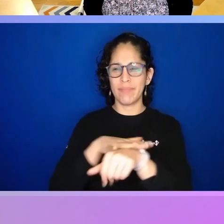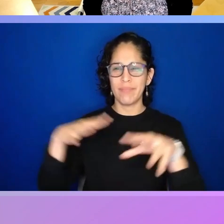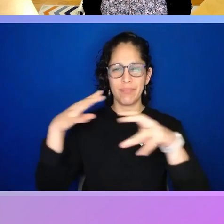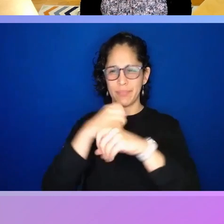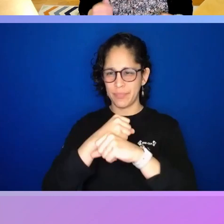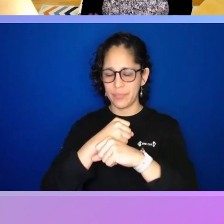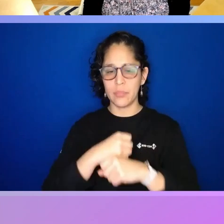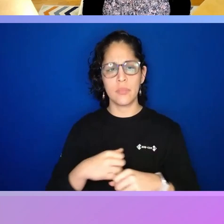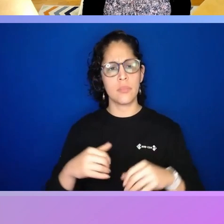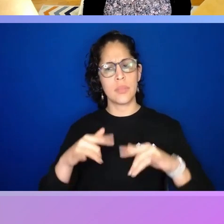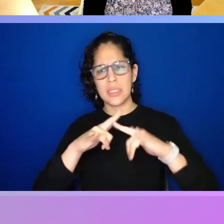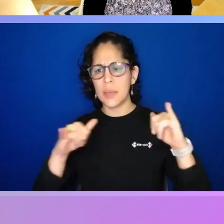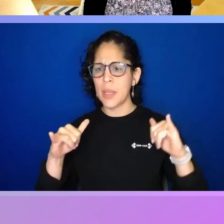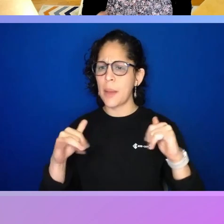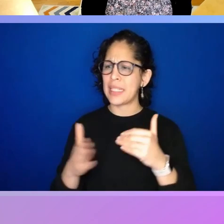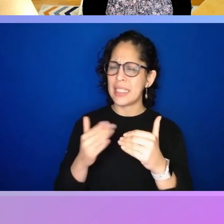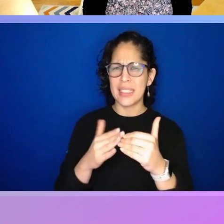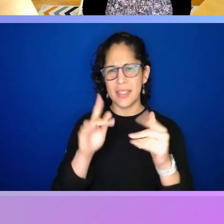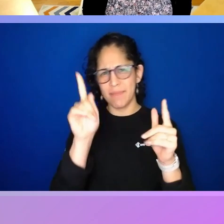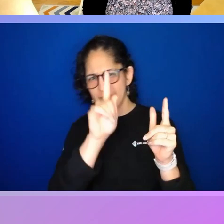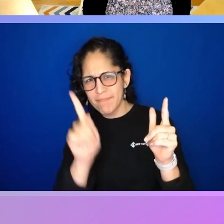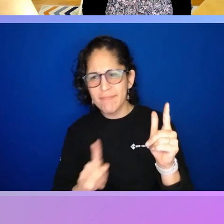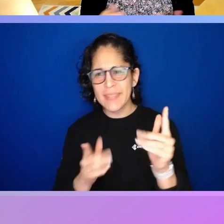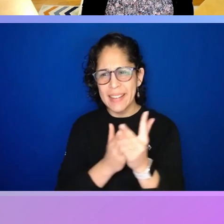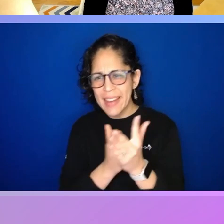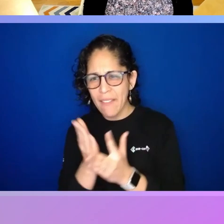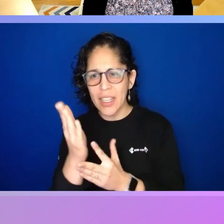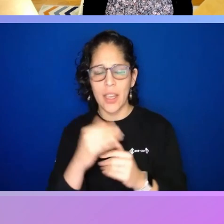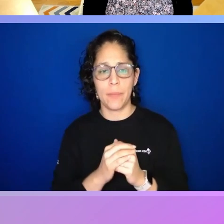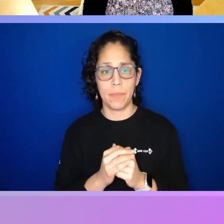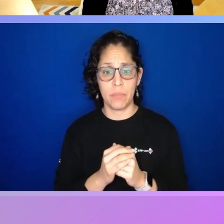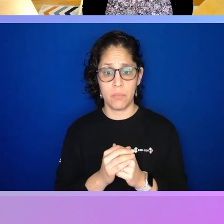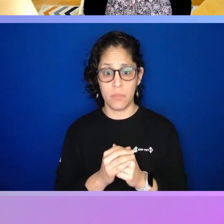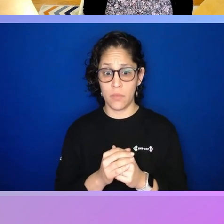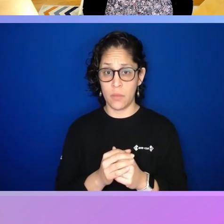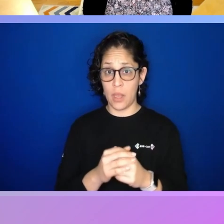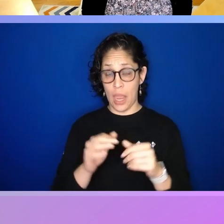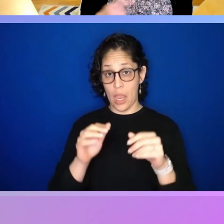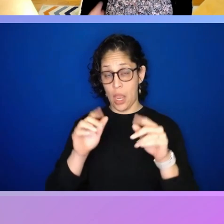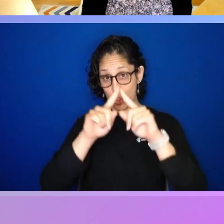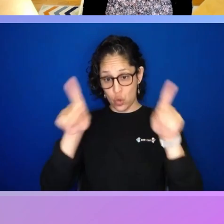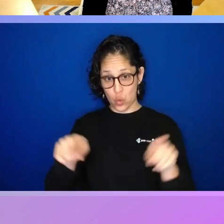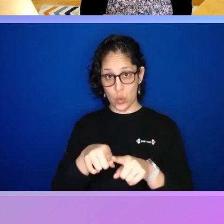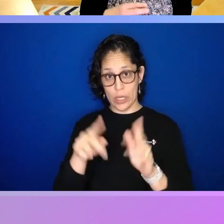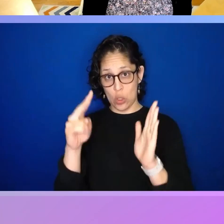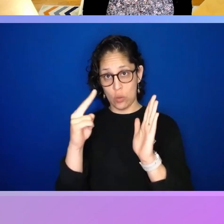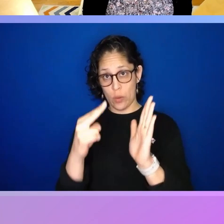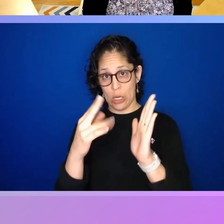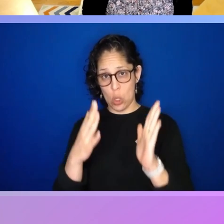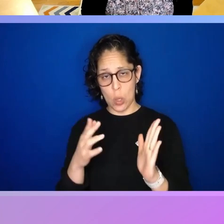article. Your image is probably not decorative, he wrote that about a year and so back. Many elements we see as decorative could contain